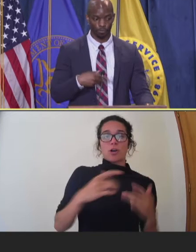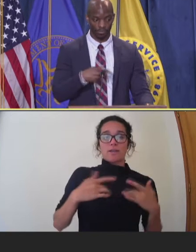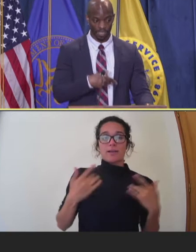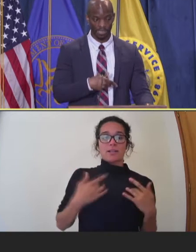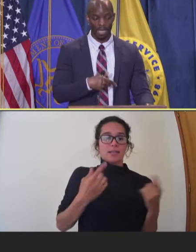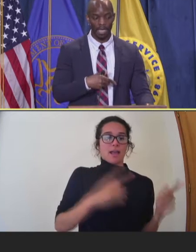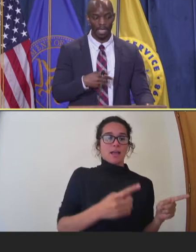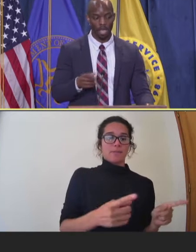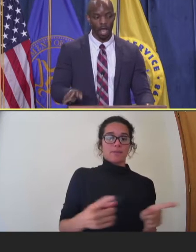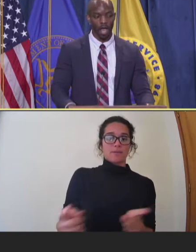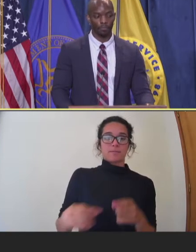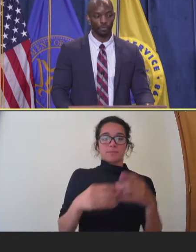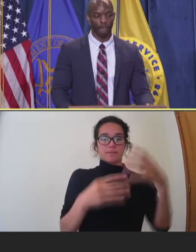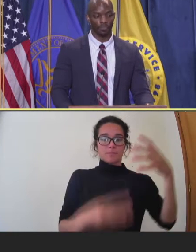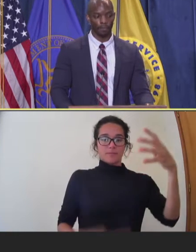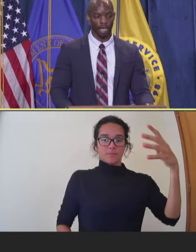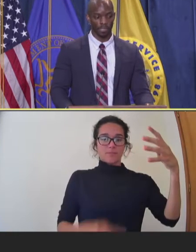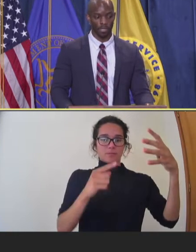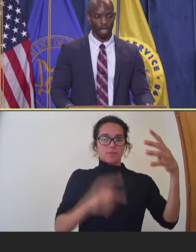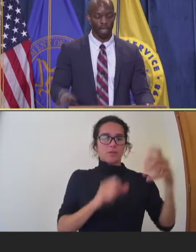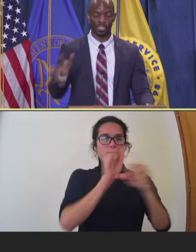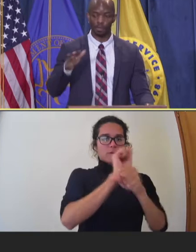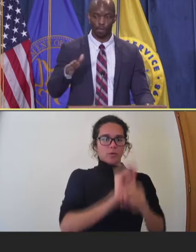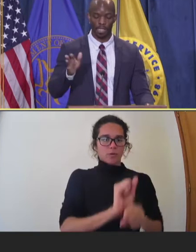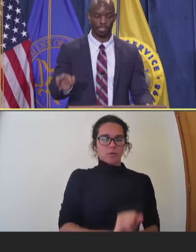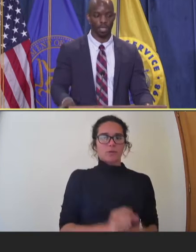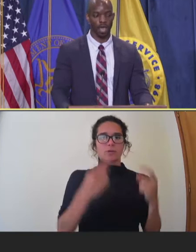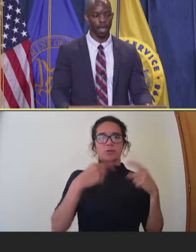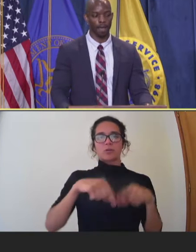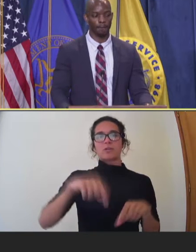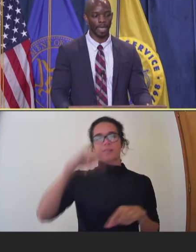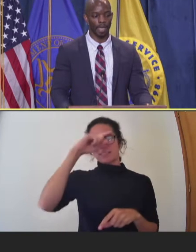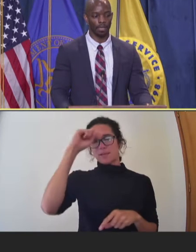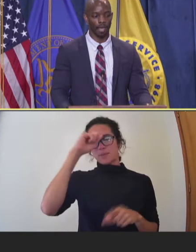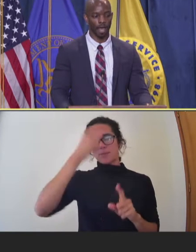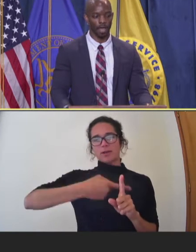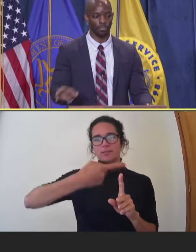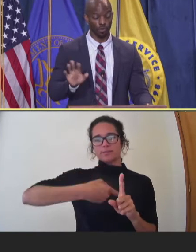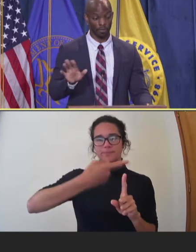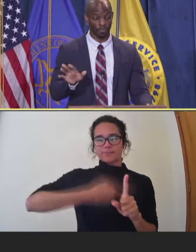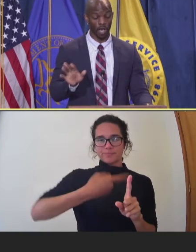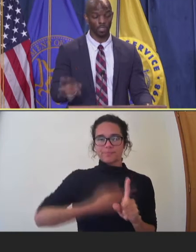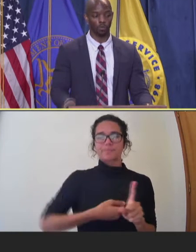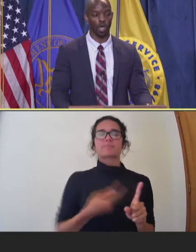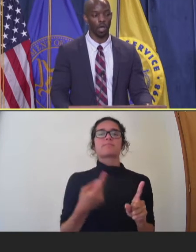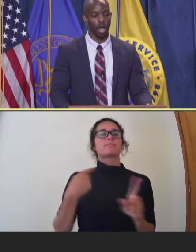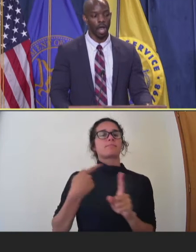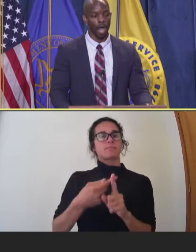previous slide throughout the months -- of the summer months and throughout the fall as well.